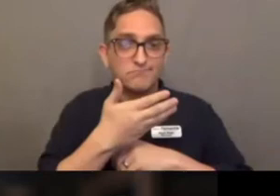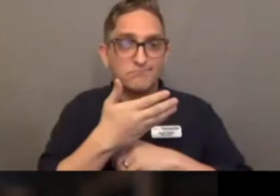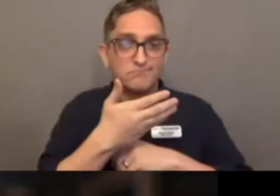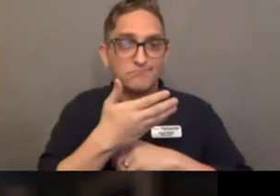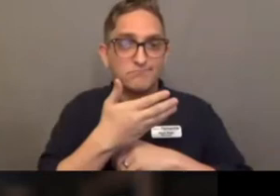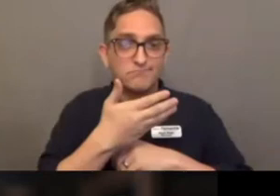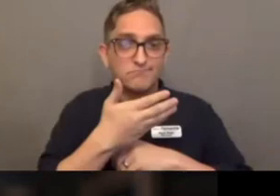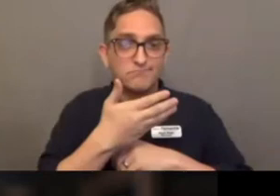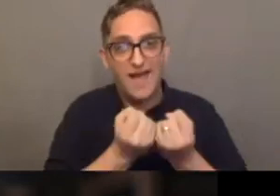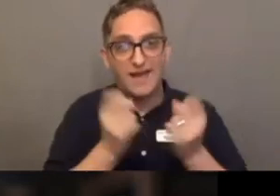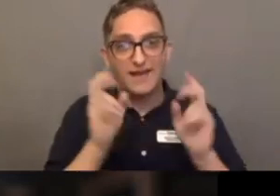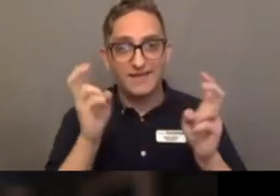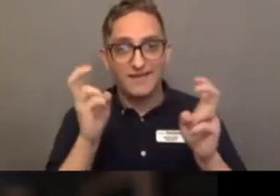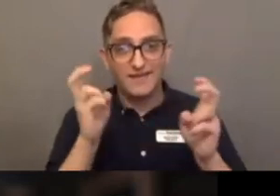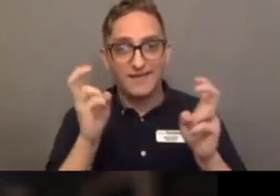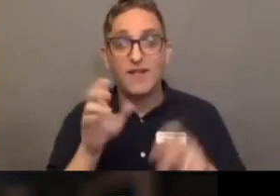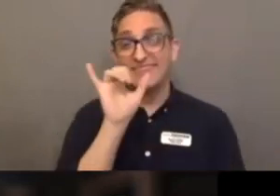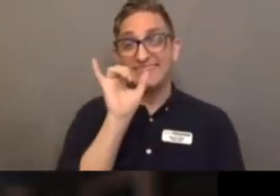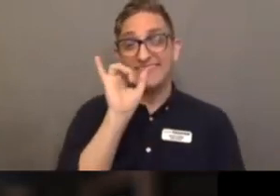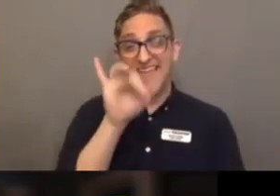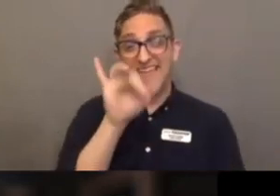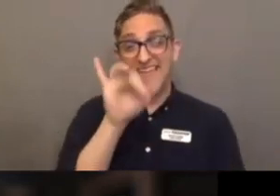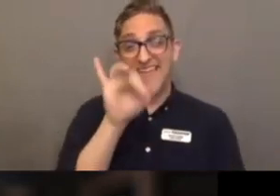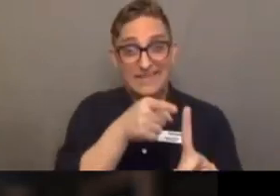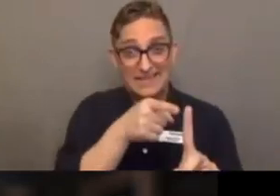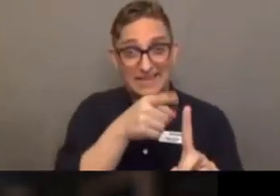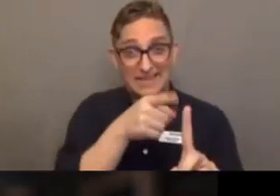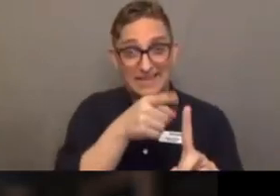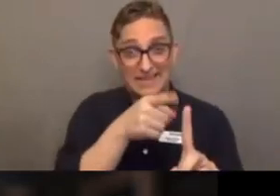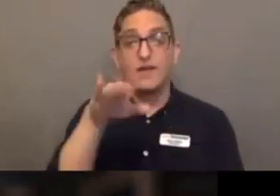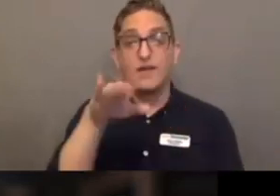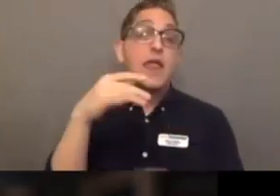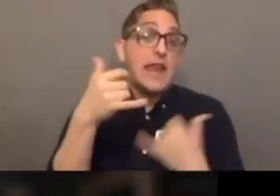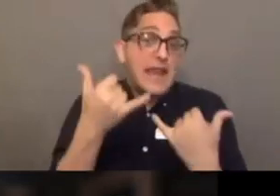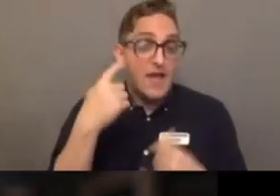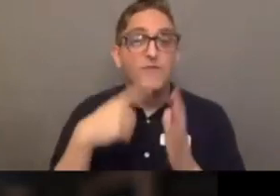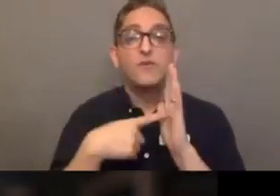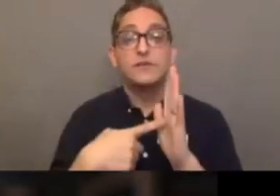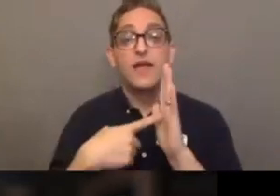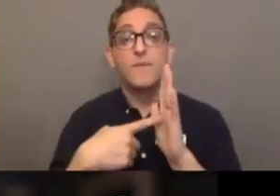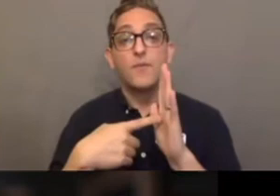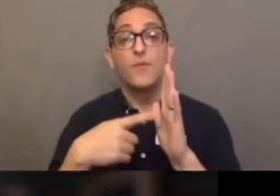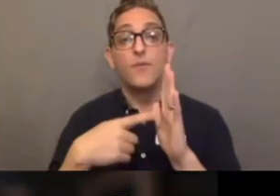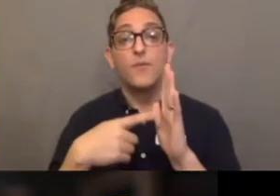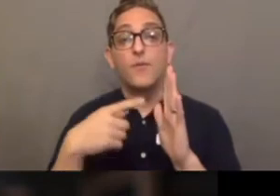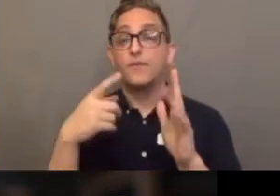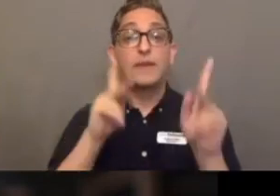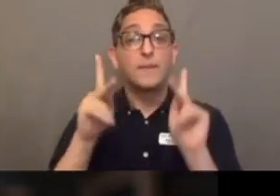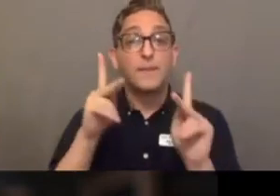this is key. But now, for example, for them to get the same unemployment or medical benefits,